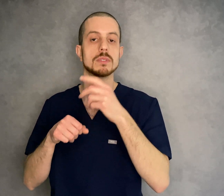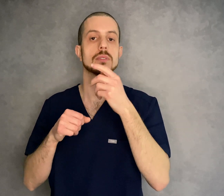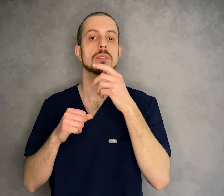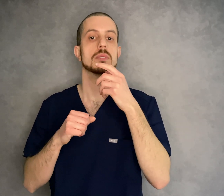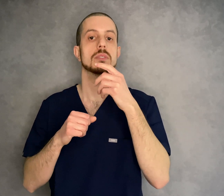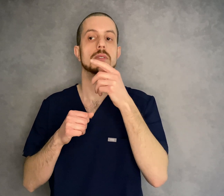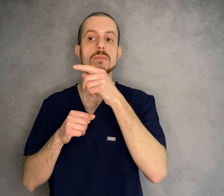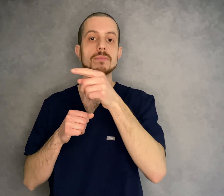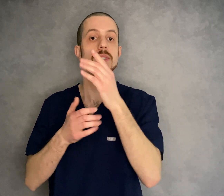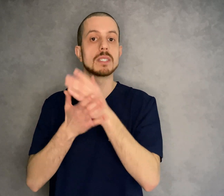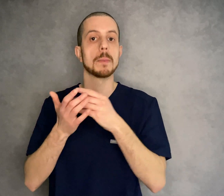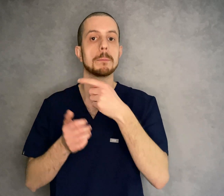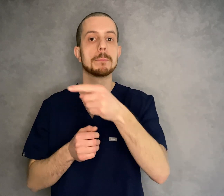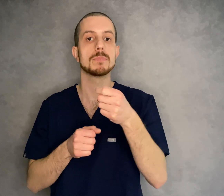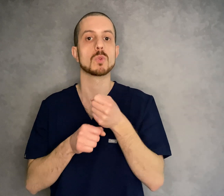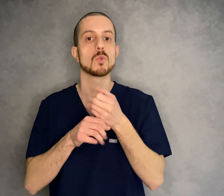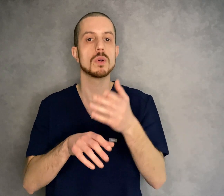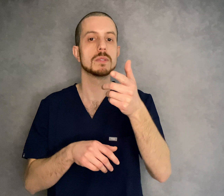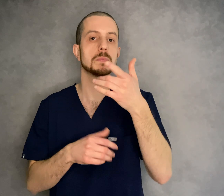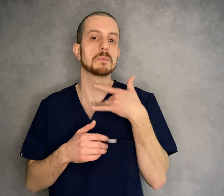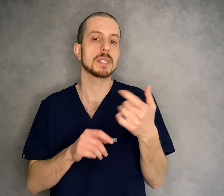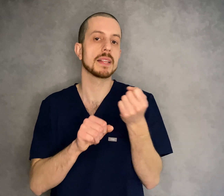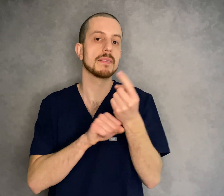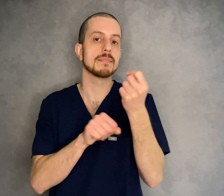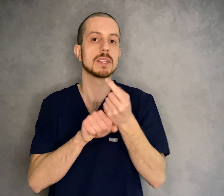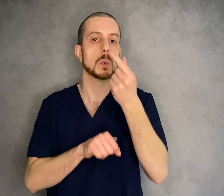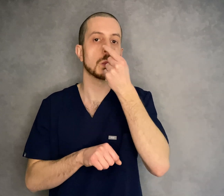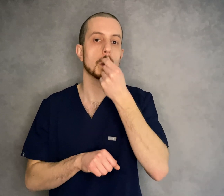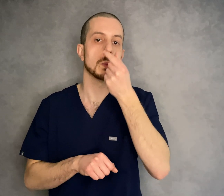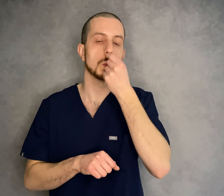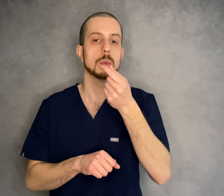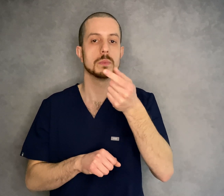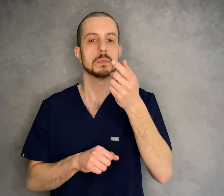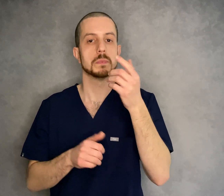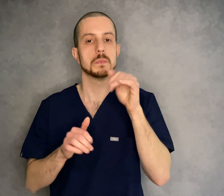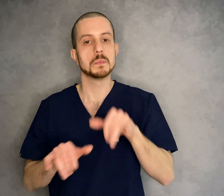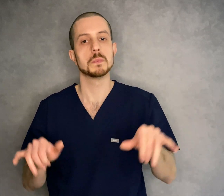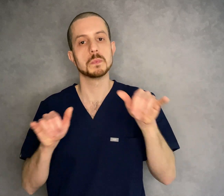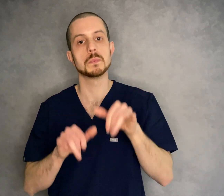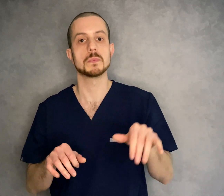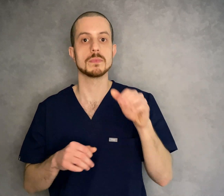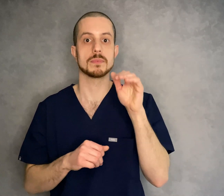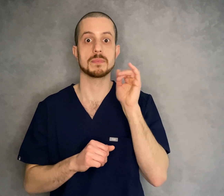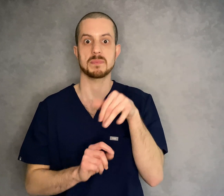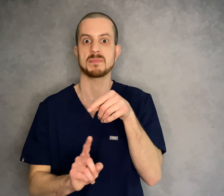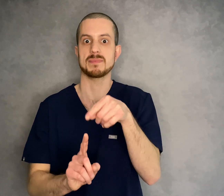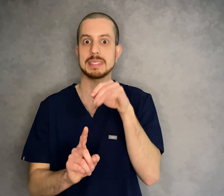Some of these viruses cause the common cold that you routinely get every year.